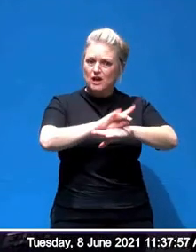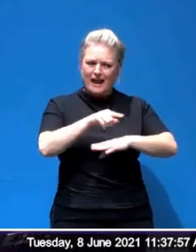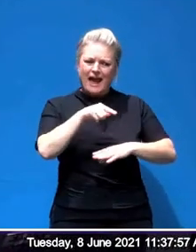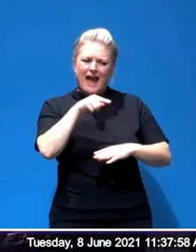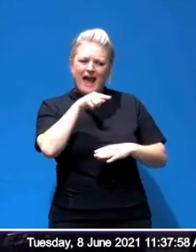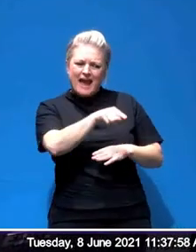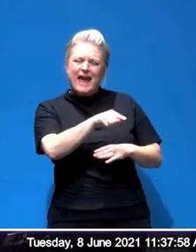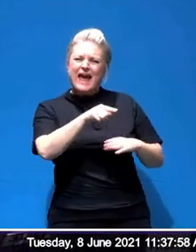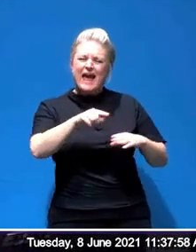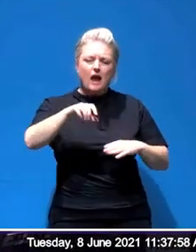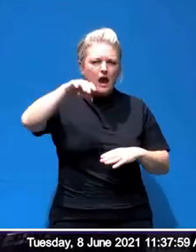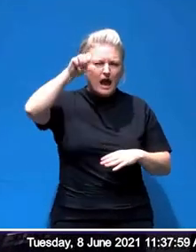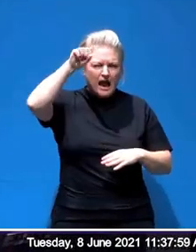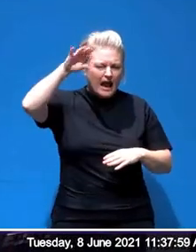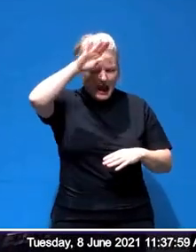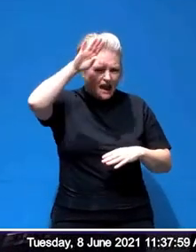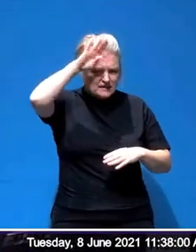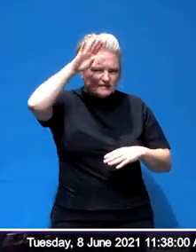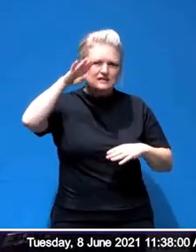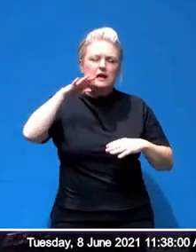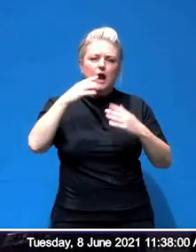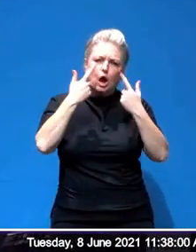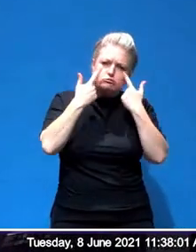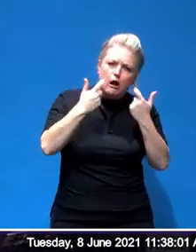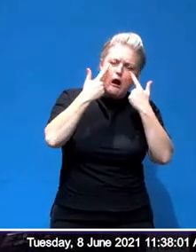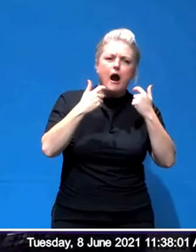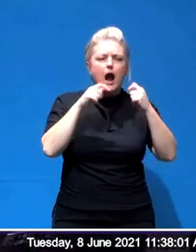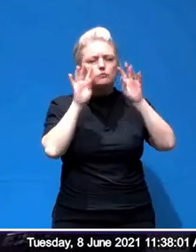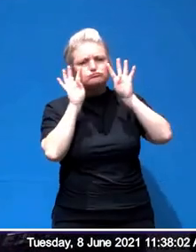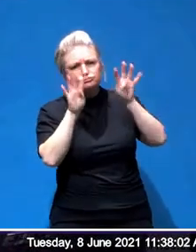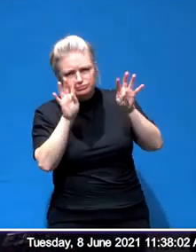in the head a lot and crying a lot. The next day, he actually bit someone.